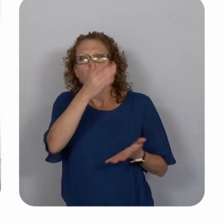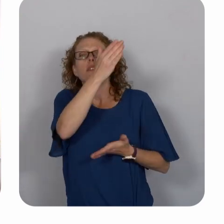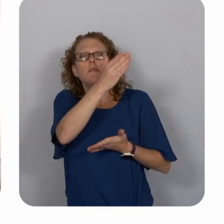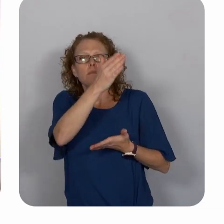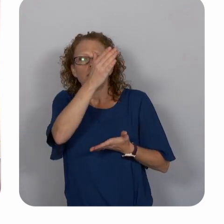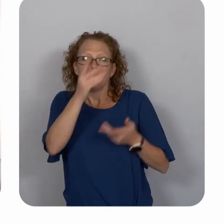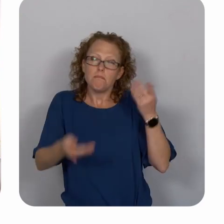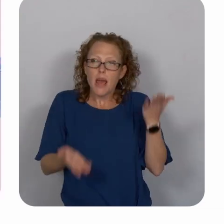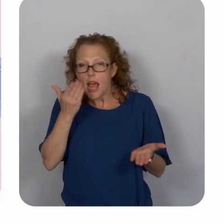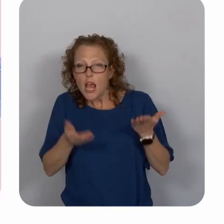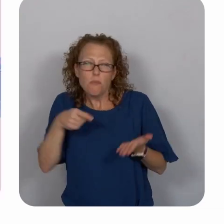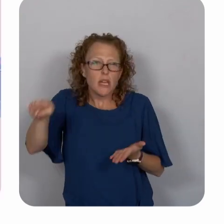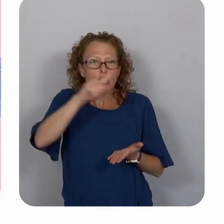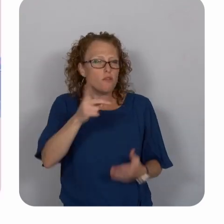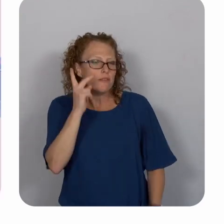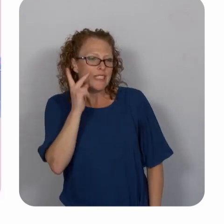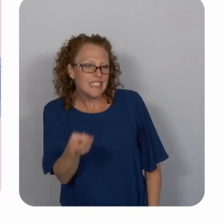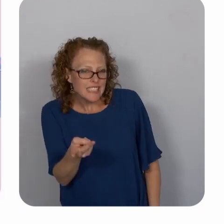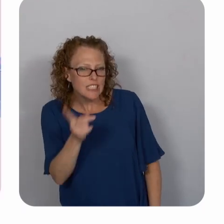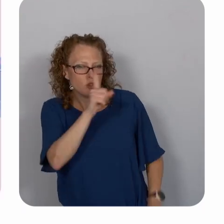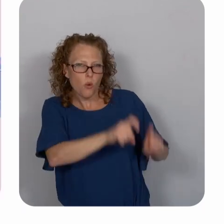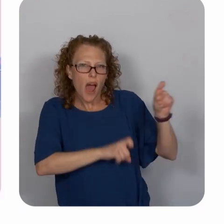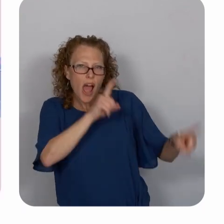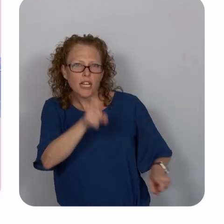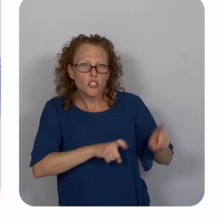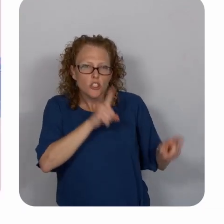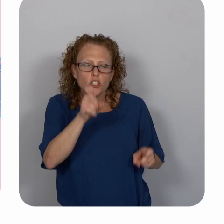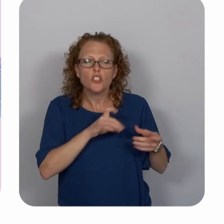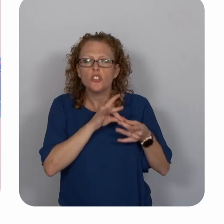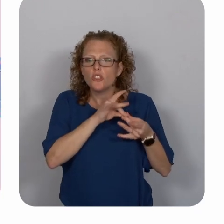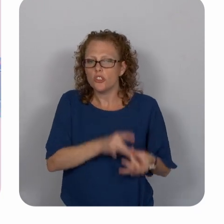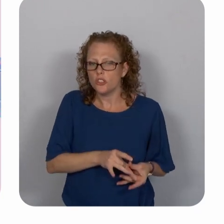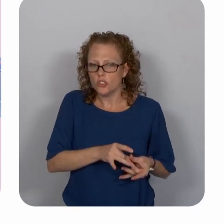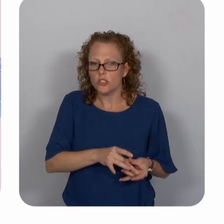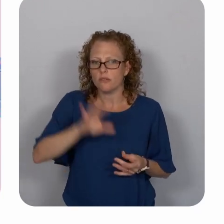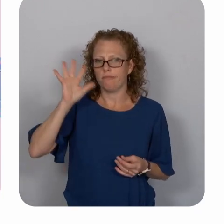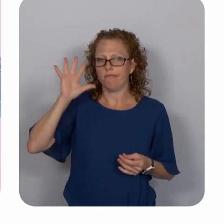Many of you might have seen the following response from a traditional AI before.